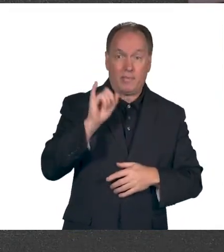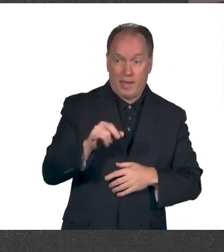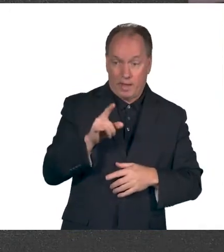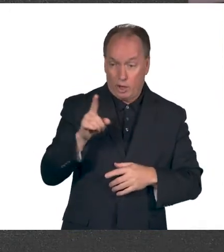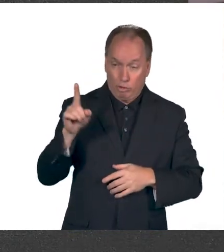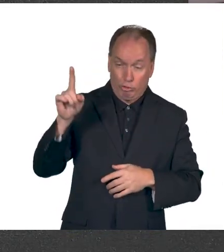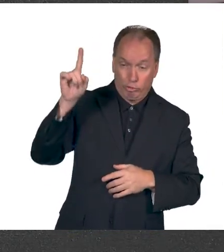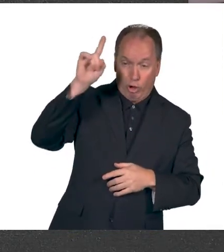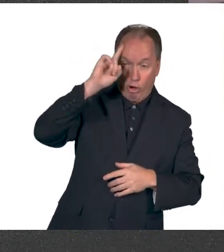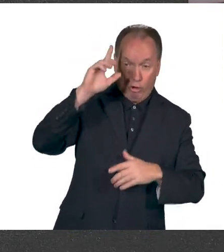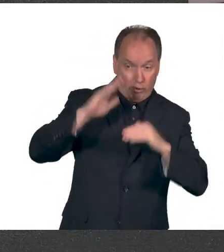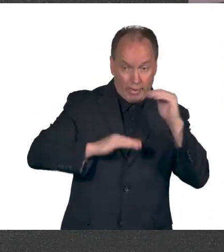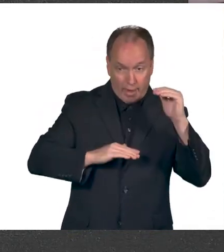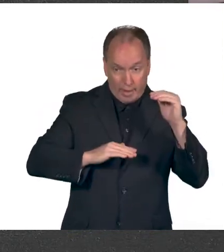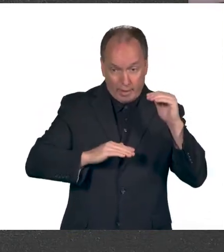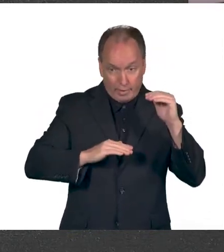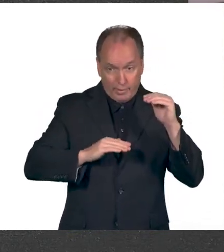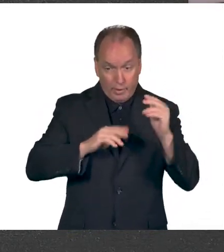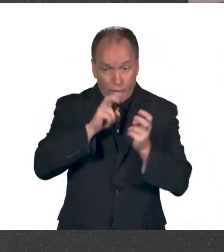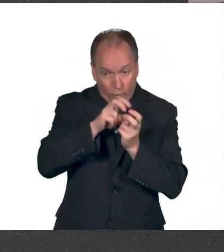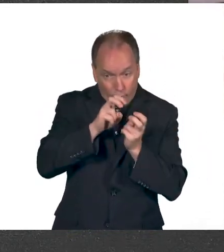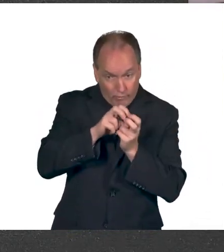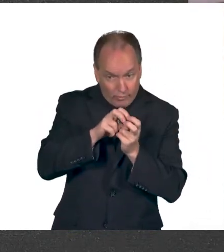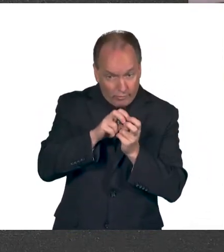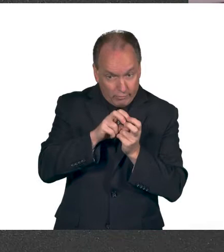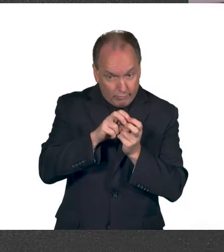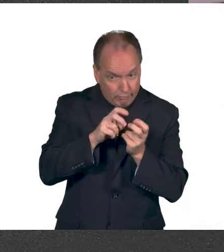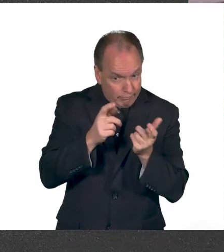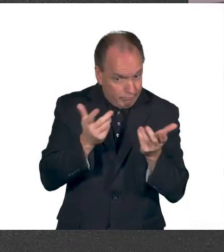Was that taller or smaller than gopher?